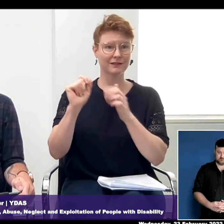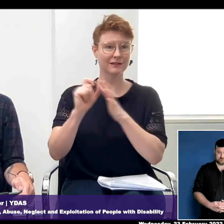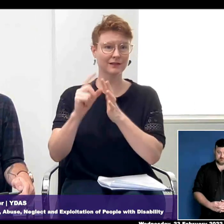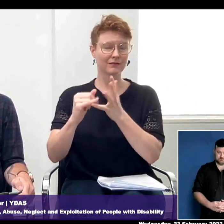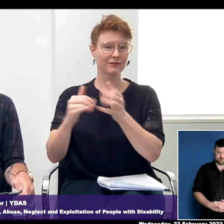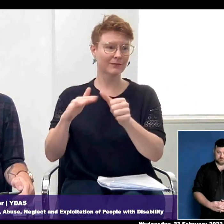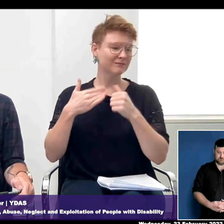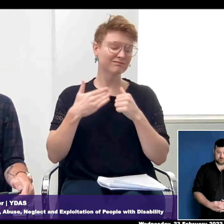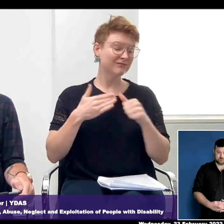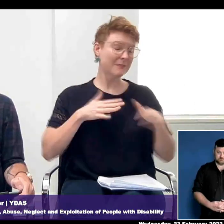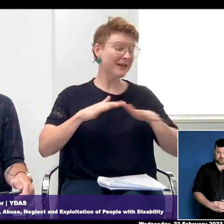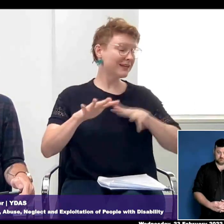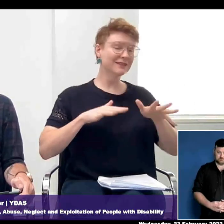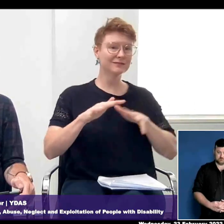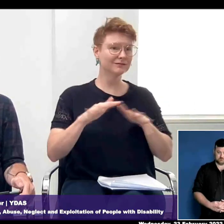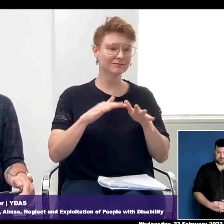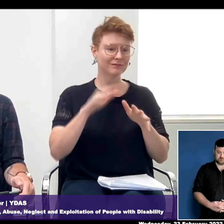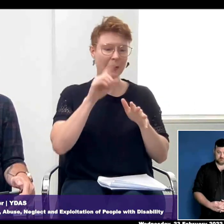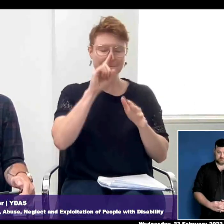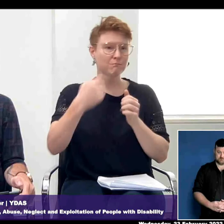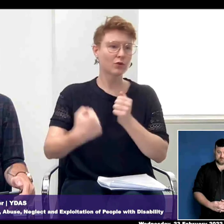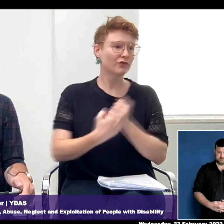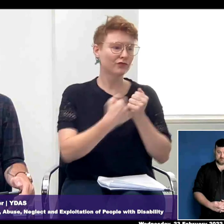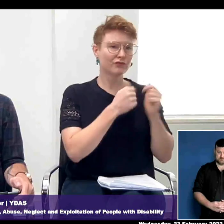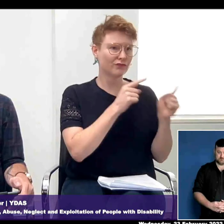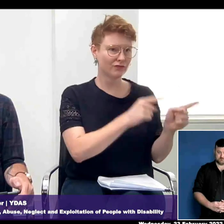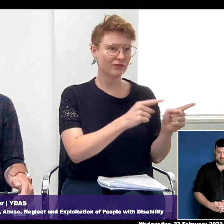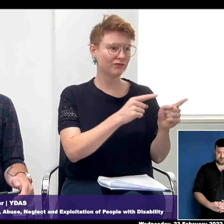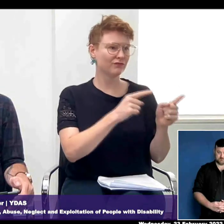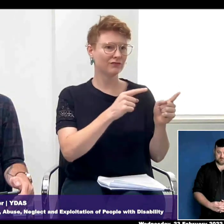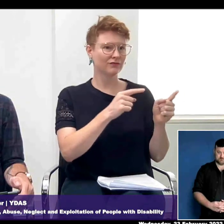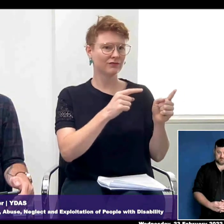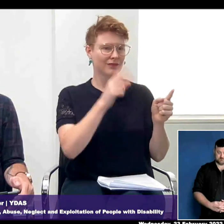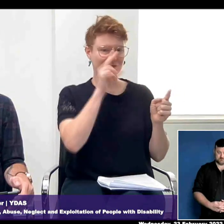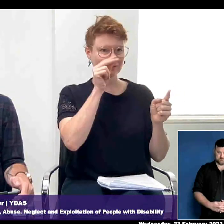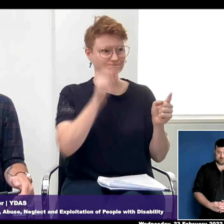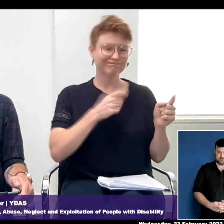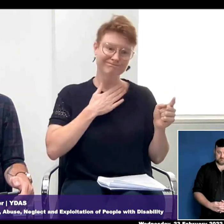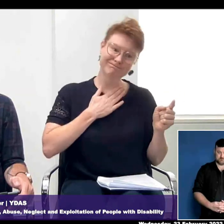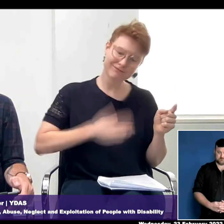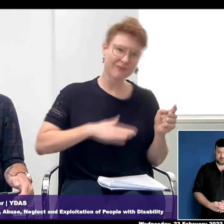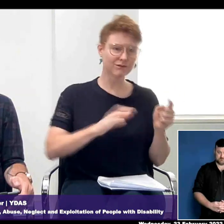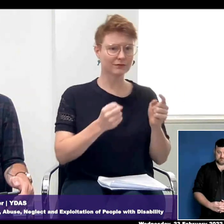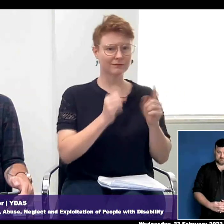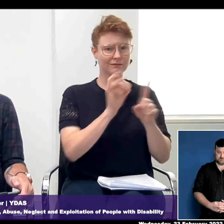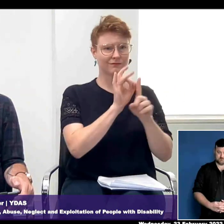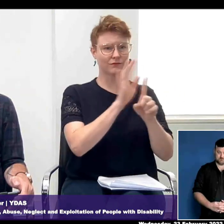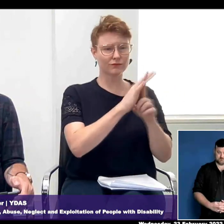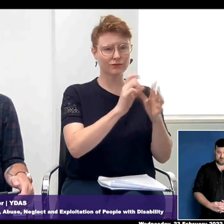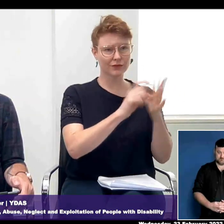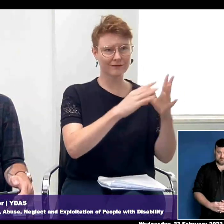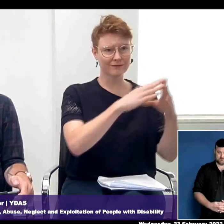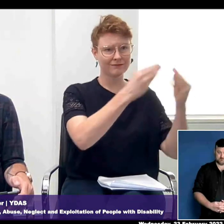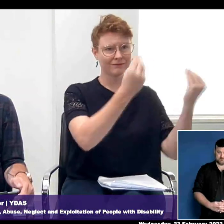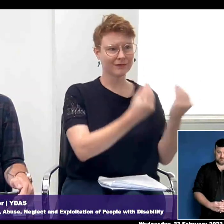language. And when they asked to get this kind of support, the DES provider was saying,